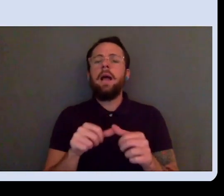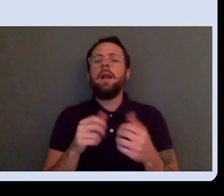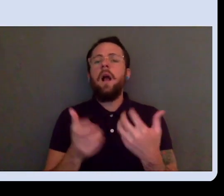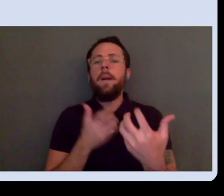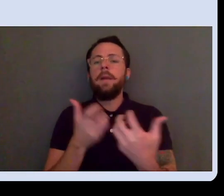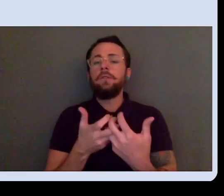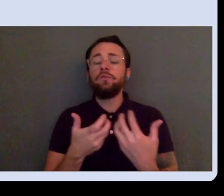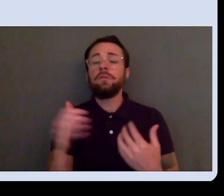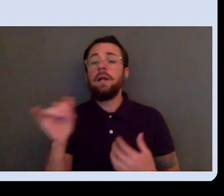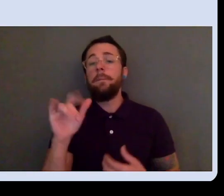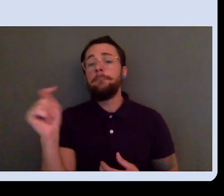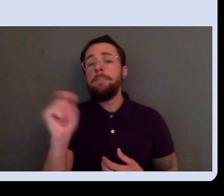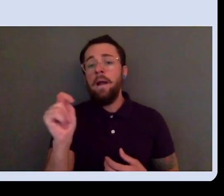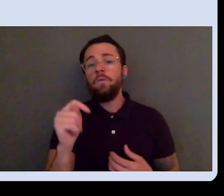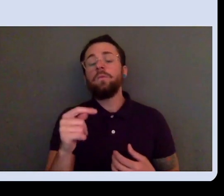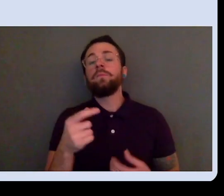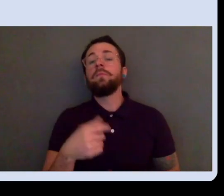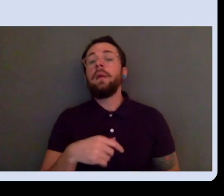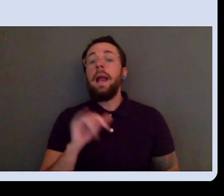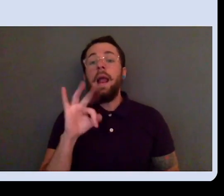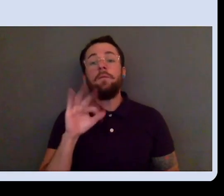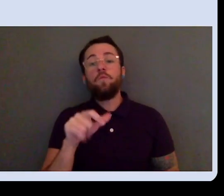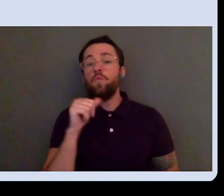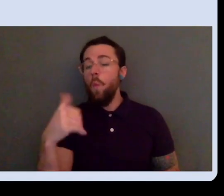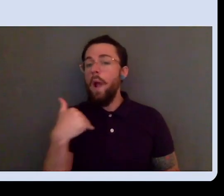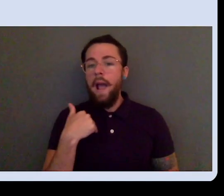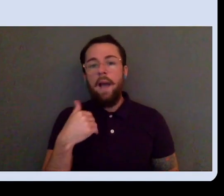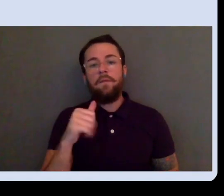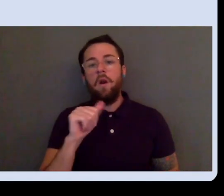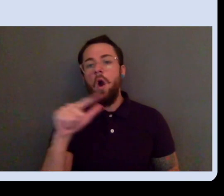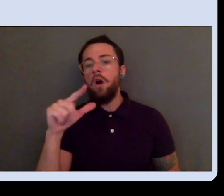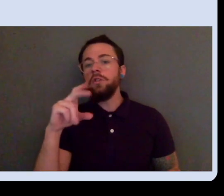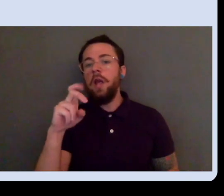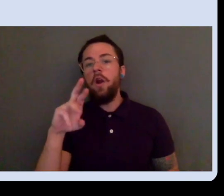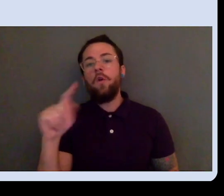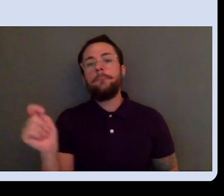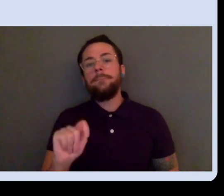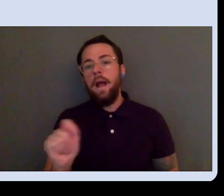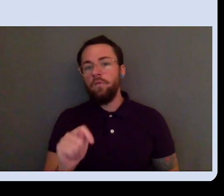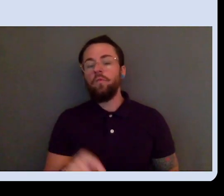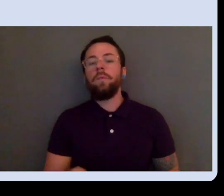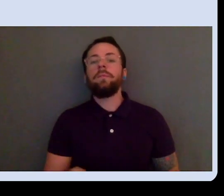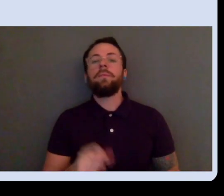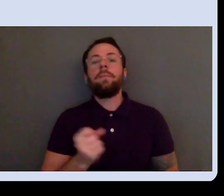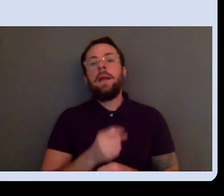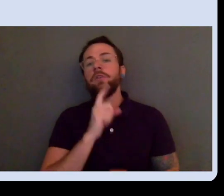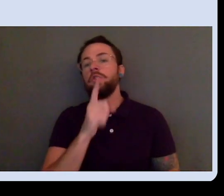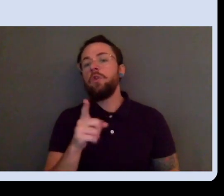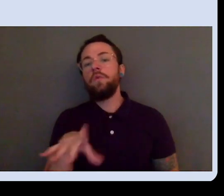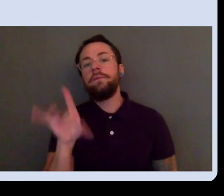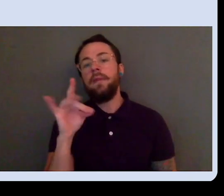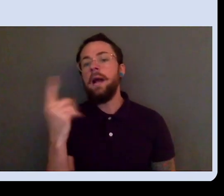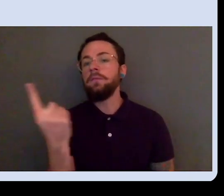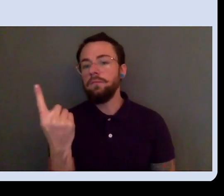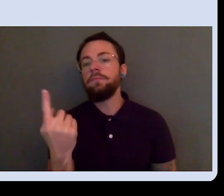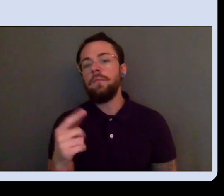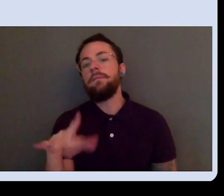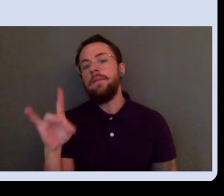All of those questions are best geared to the student who can then help decide the best accommodation. Let's talk about bathrooms, for example.